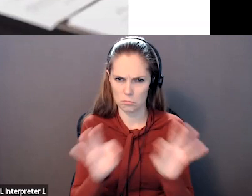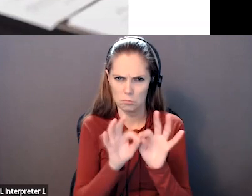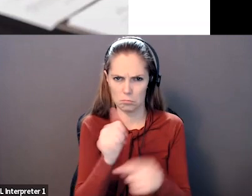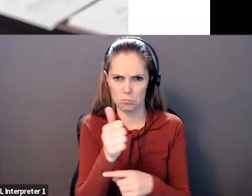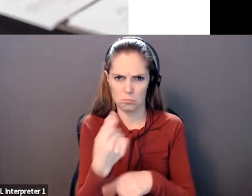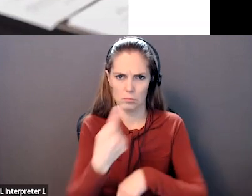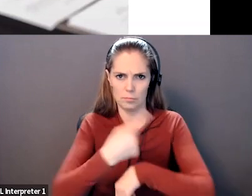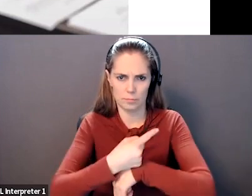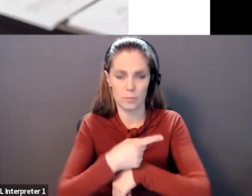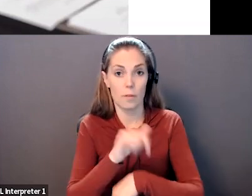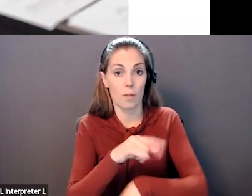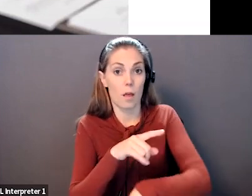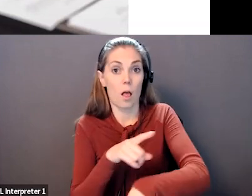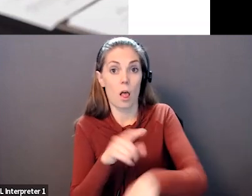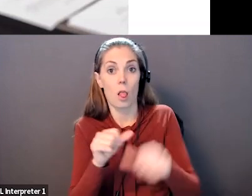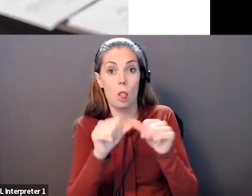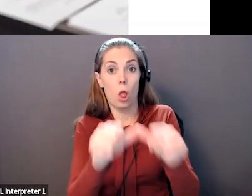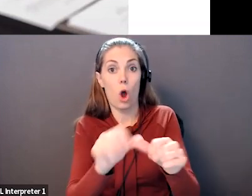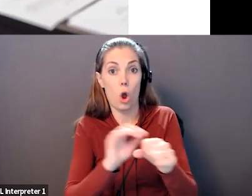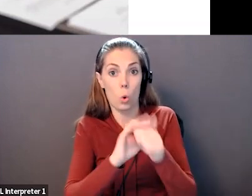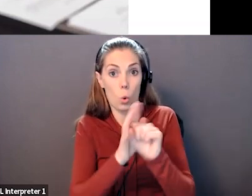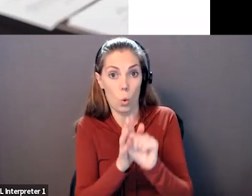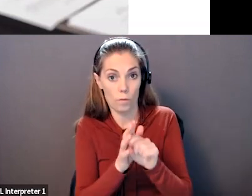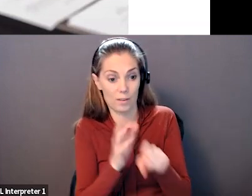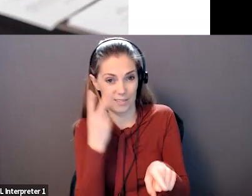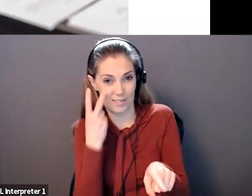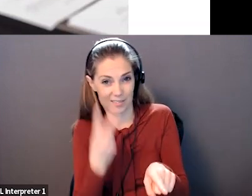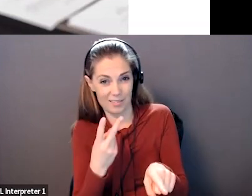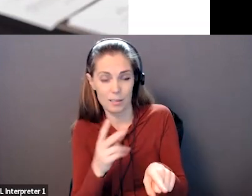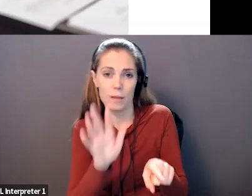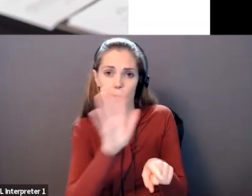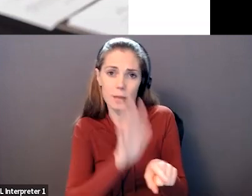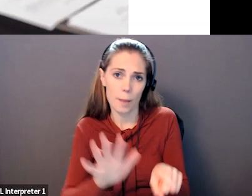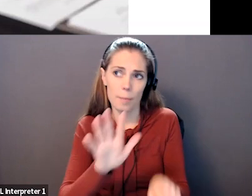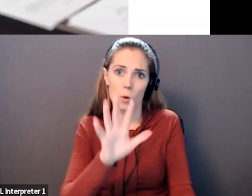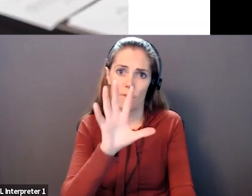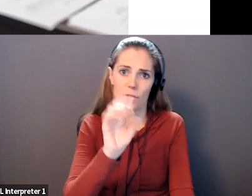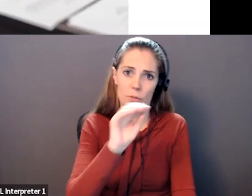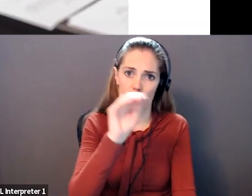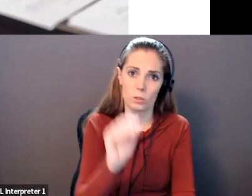acute COVID we've been collecting in the system is that about 50% of them are over a year old they're